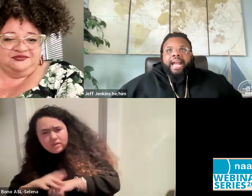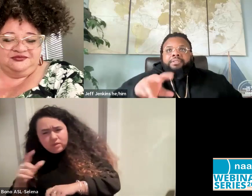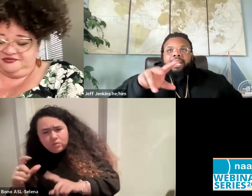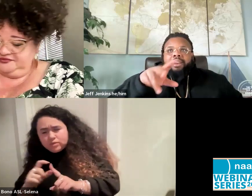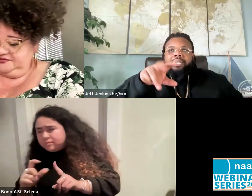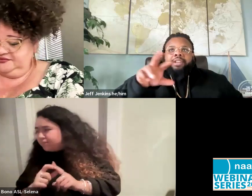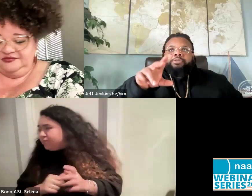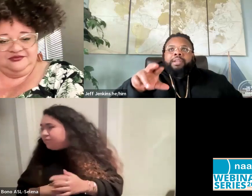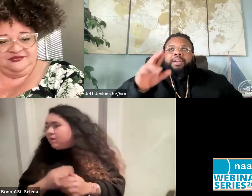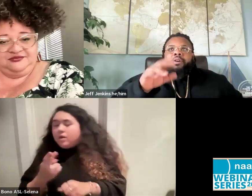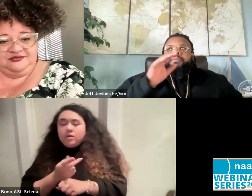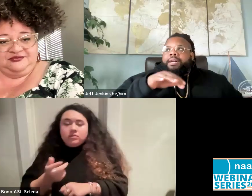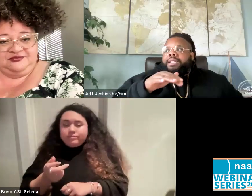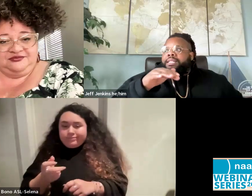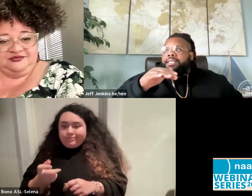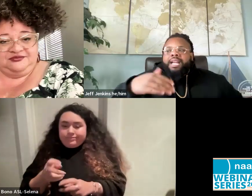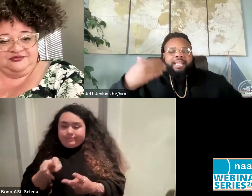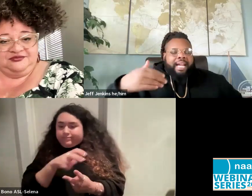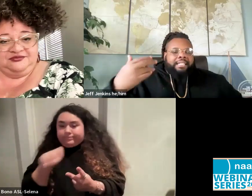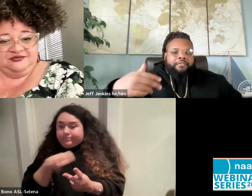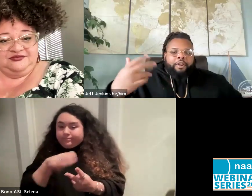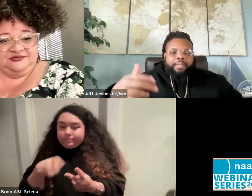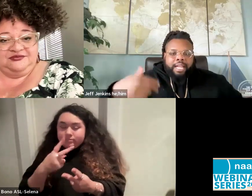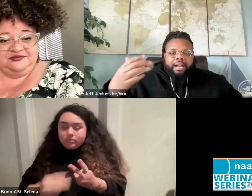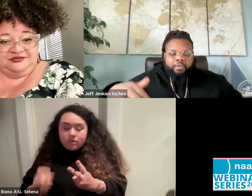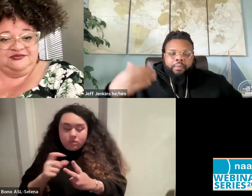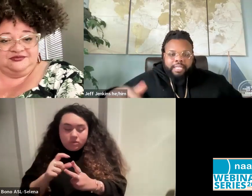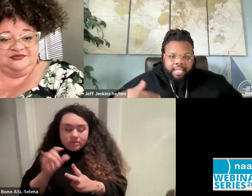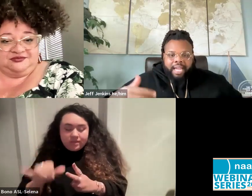I use the interchangeably only because that's the verbiage that I normally say